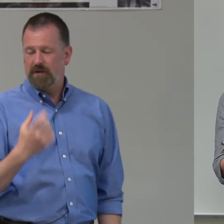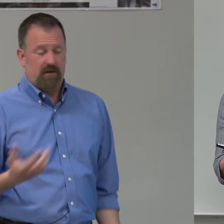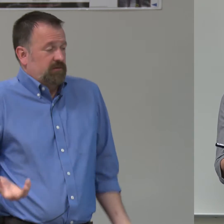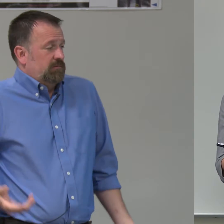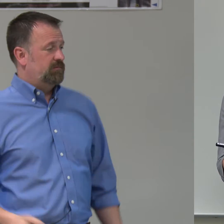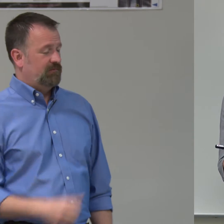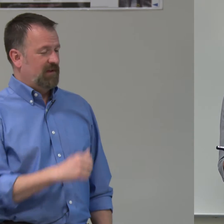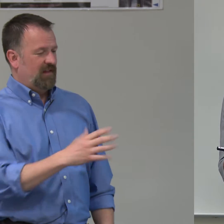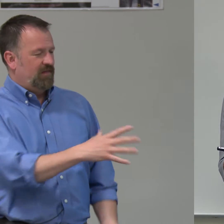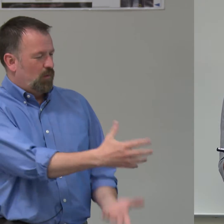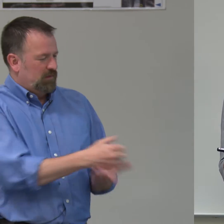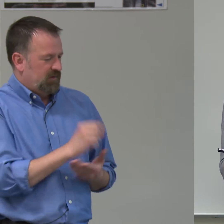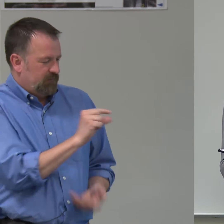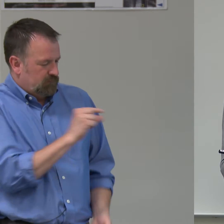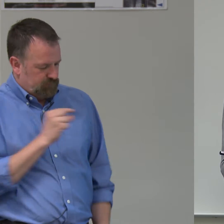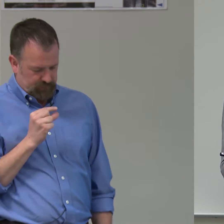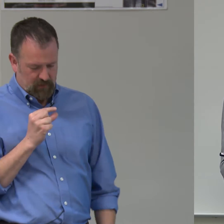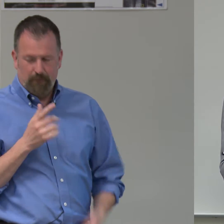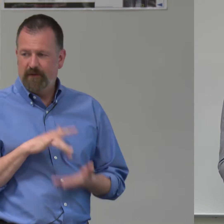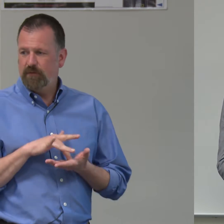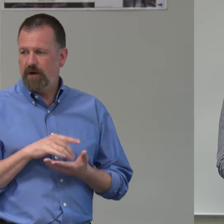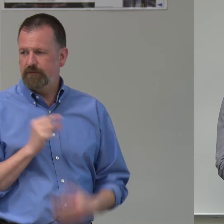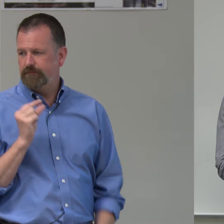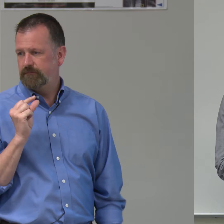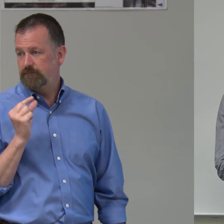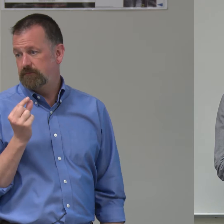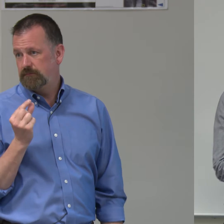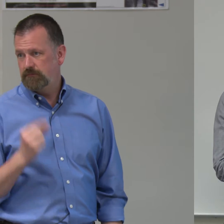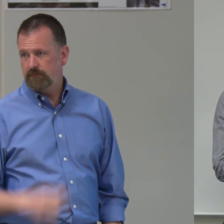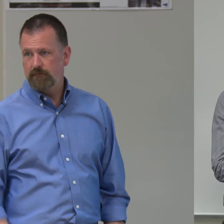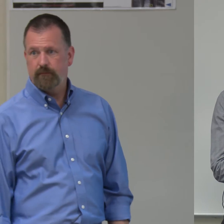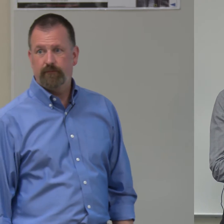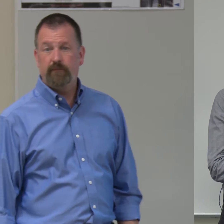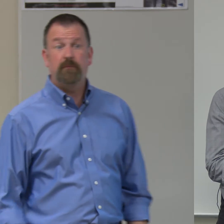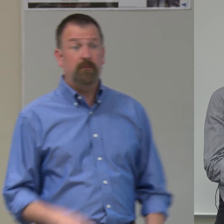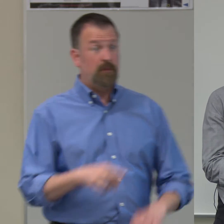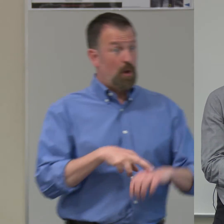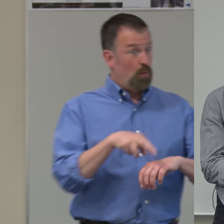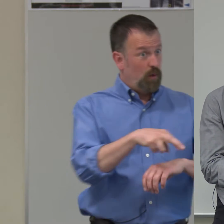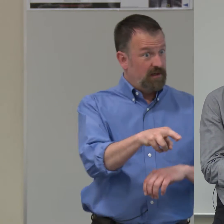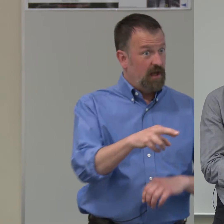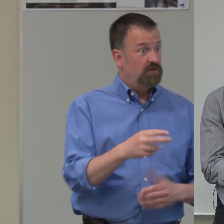they don't receive as much drug. The same problem occurs for radiation therapy,